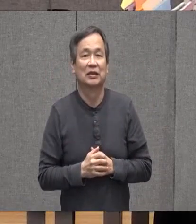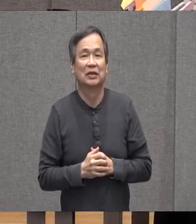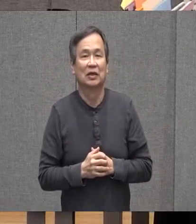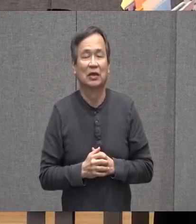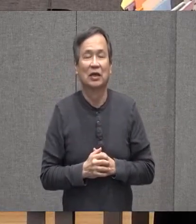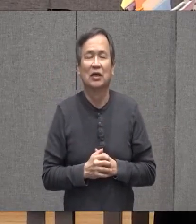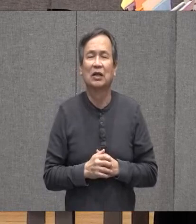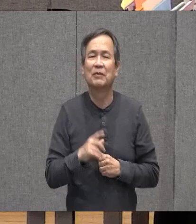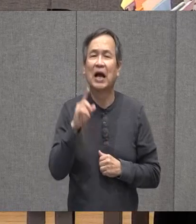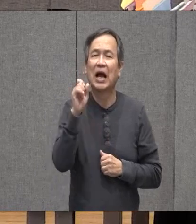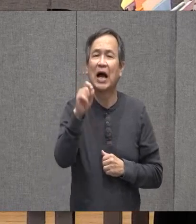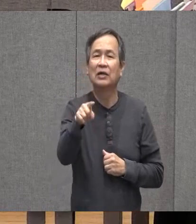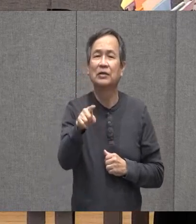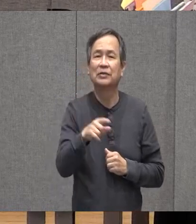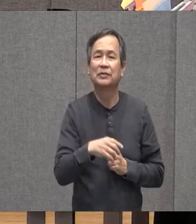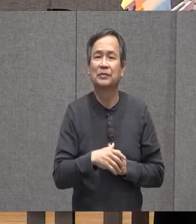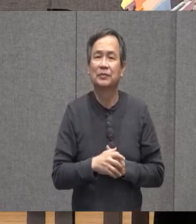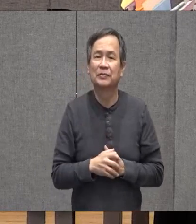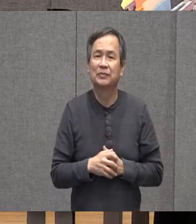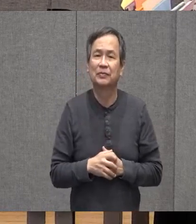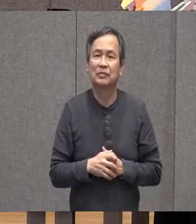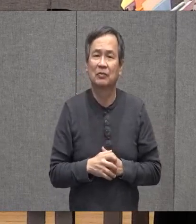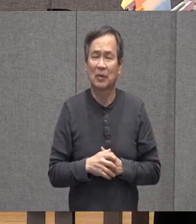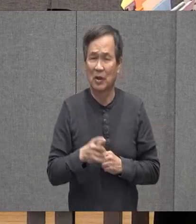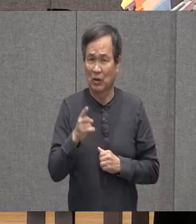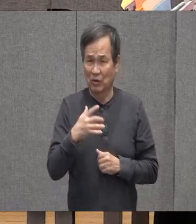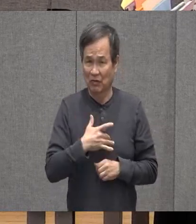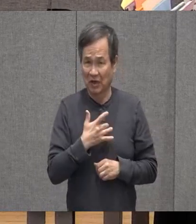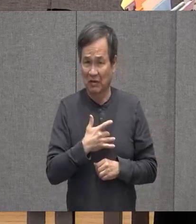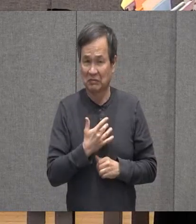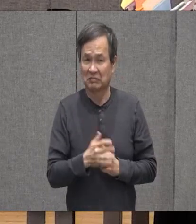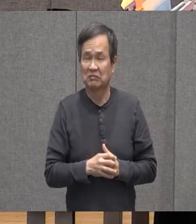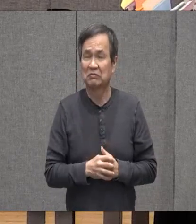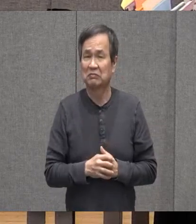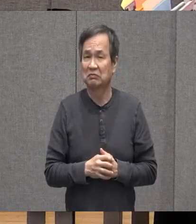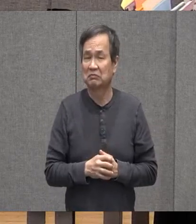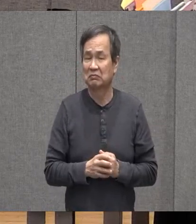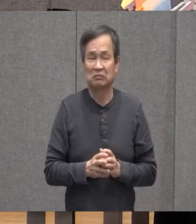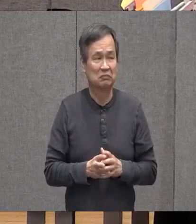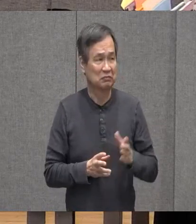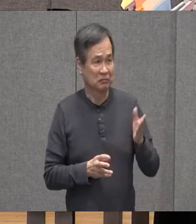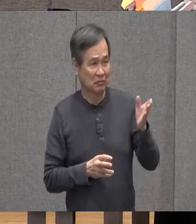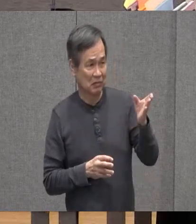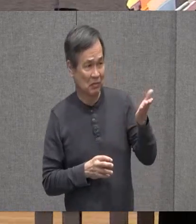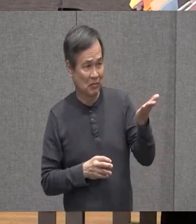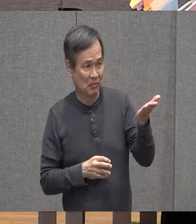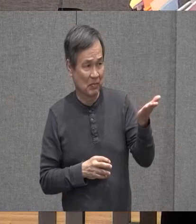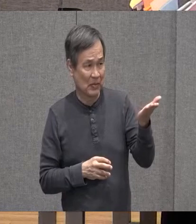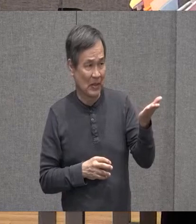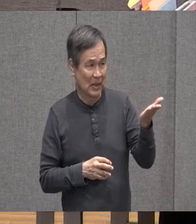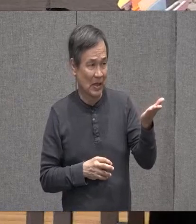I have a question for you now. Do you think that by starting with throwing one thing